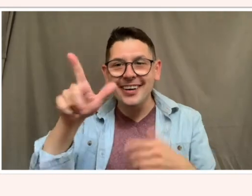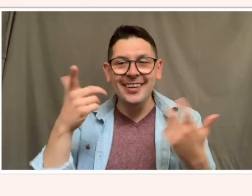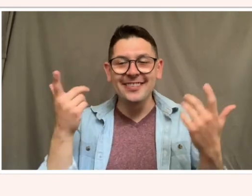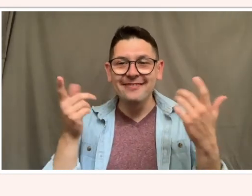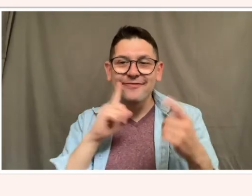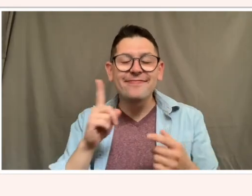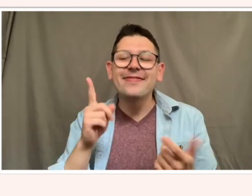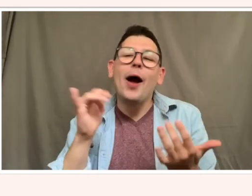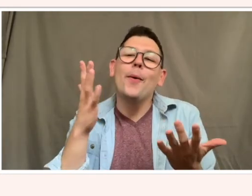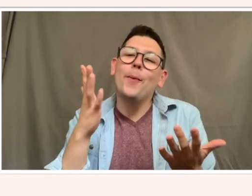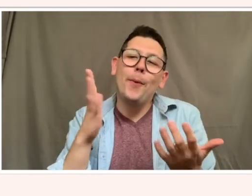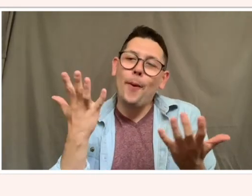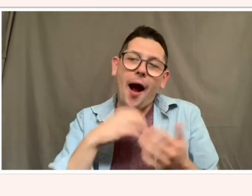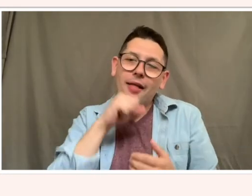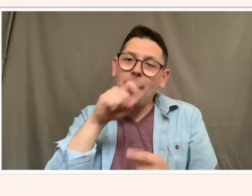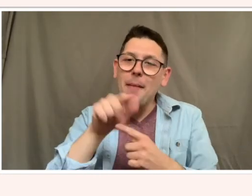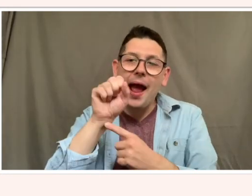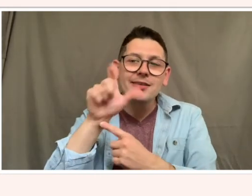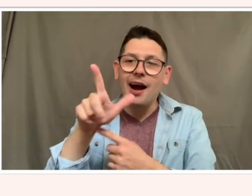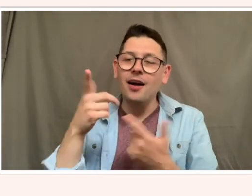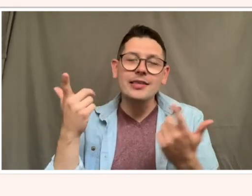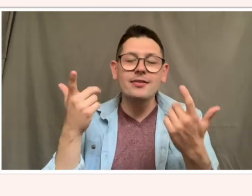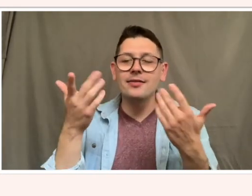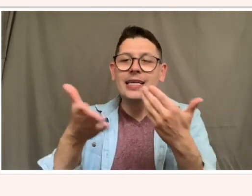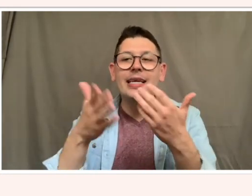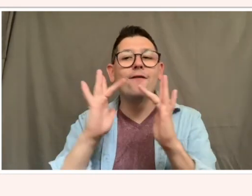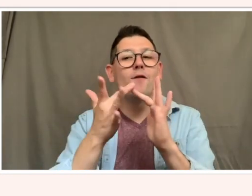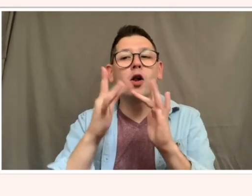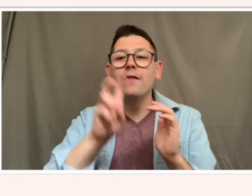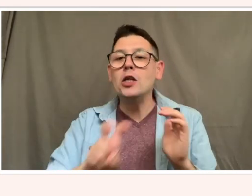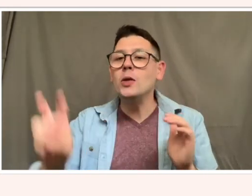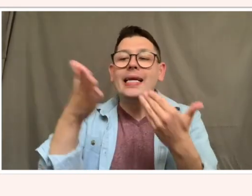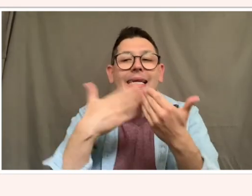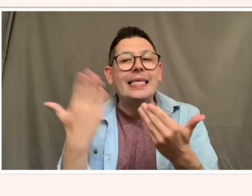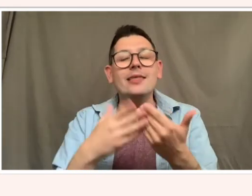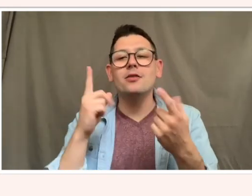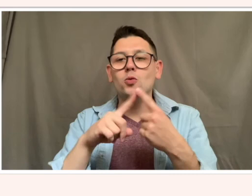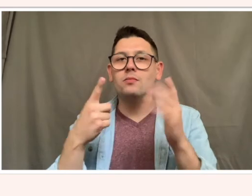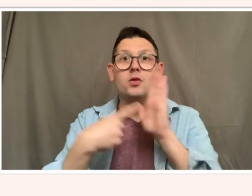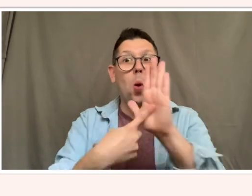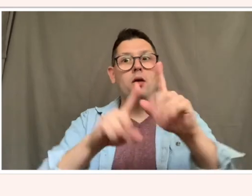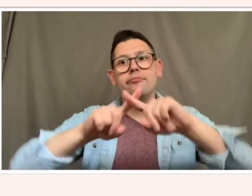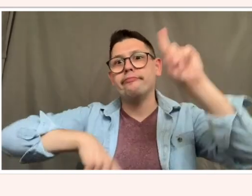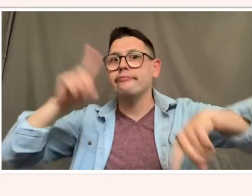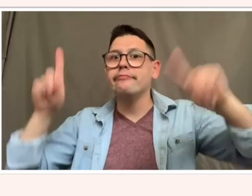and these are ways that we can prompt the students to use ASL and ASL is such